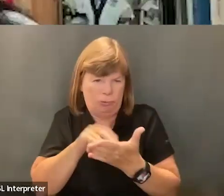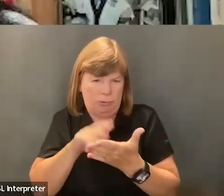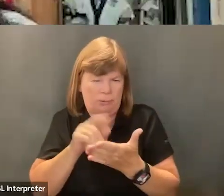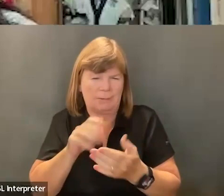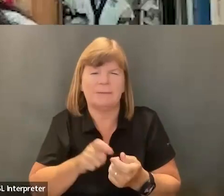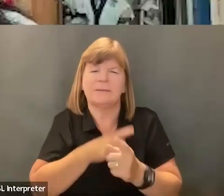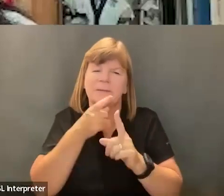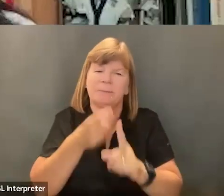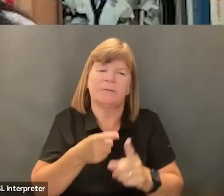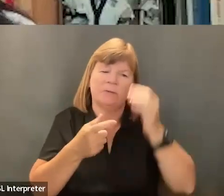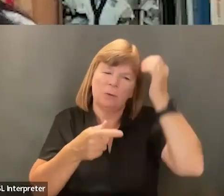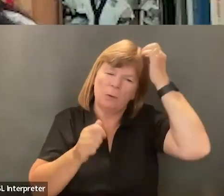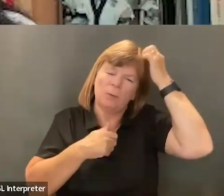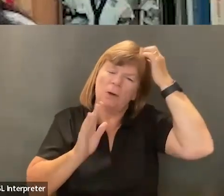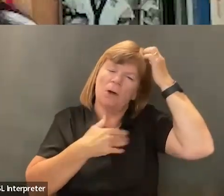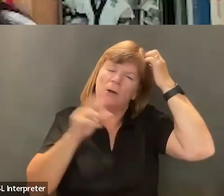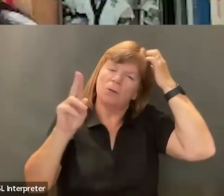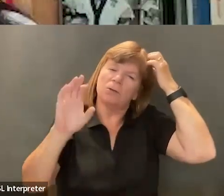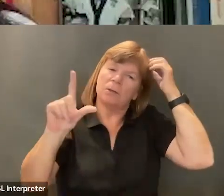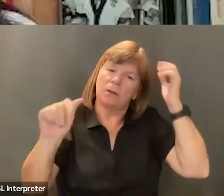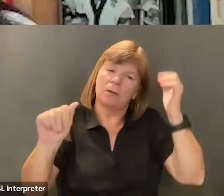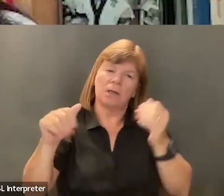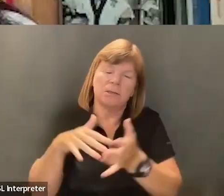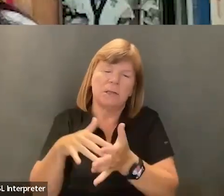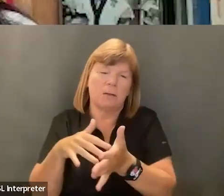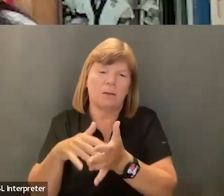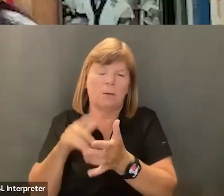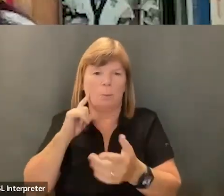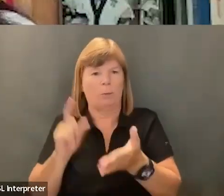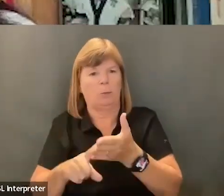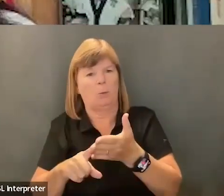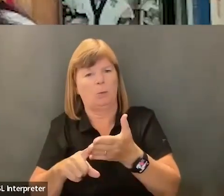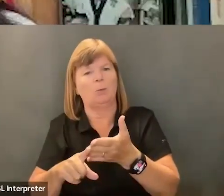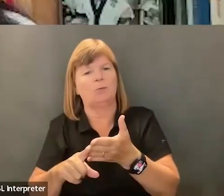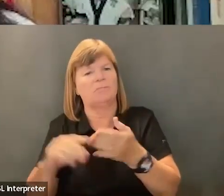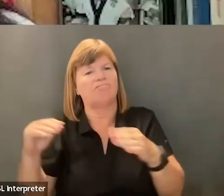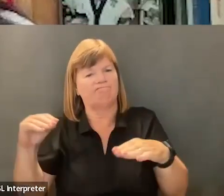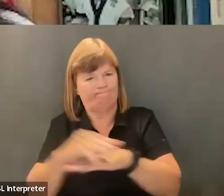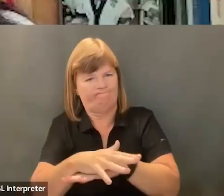CKLA study we found an impact on vocabulary and on